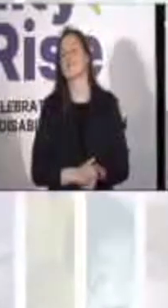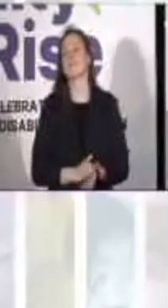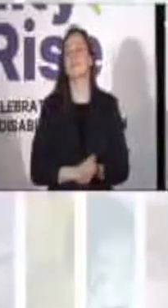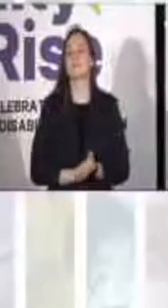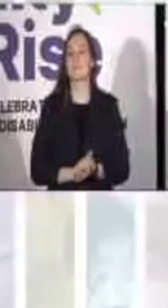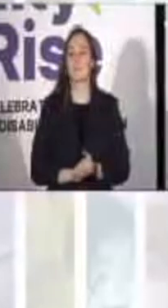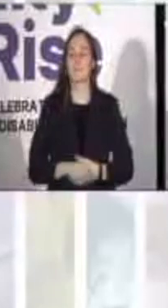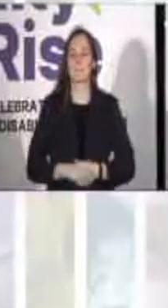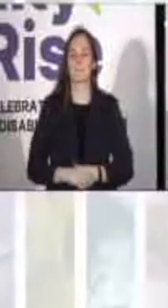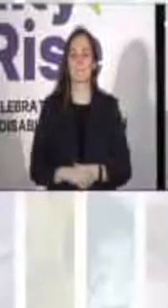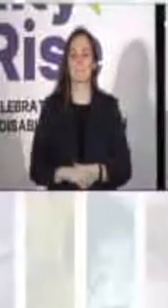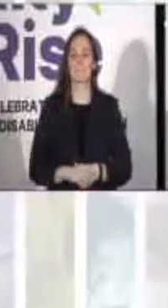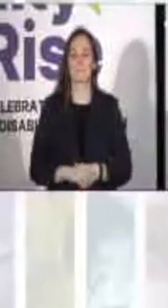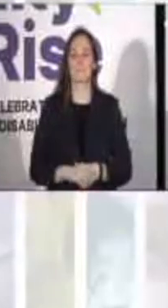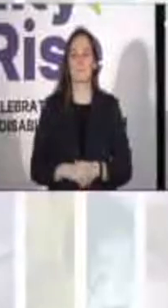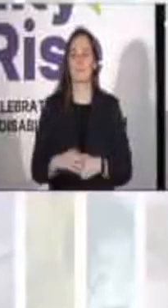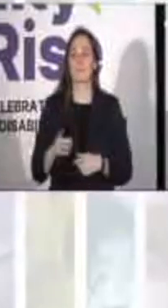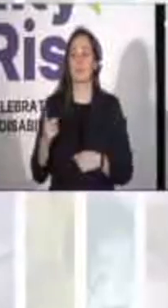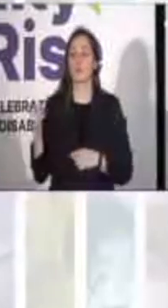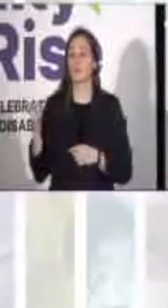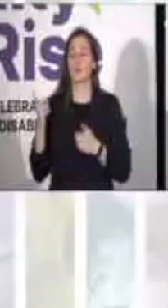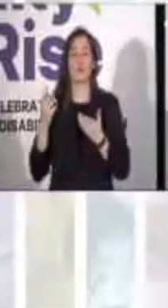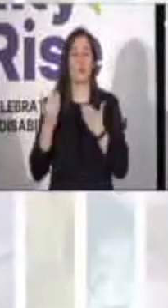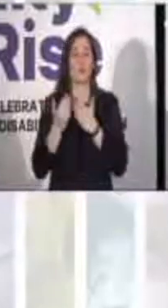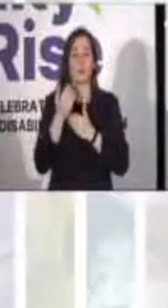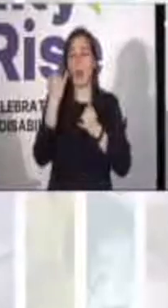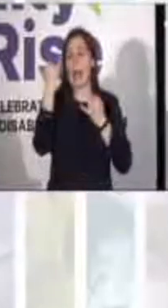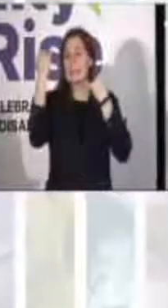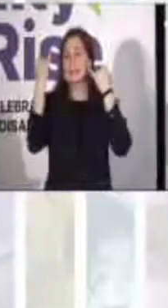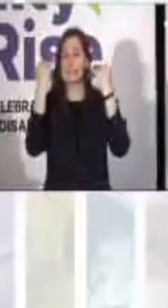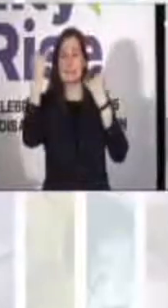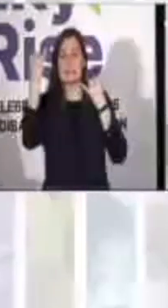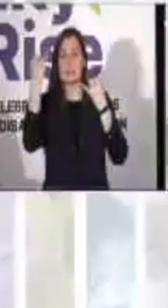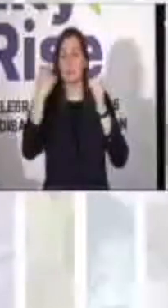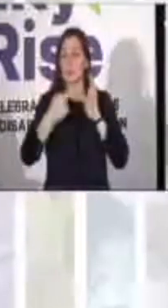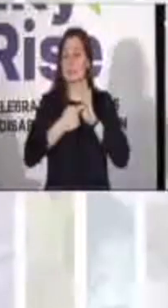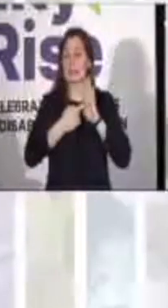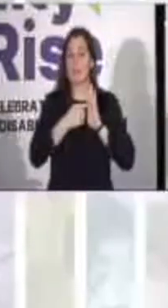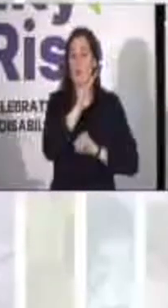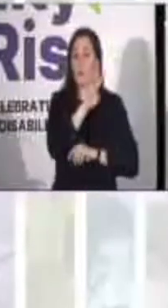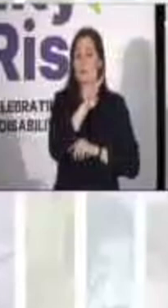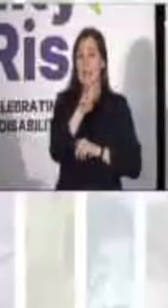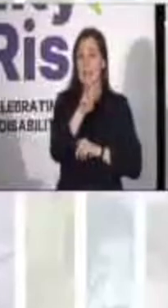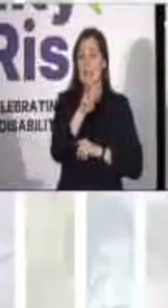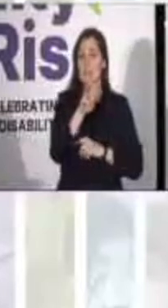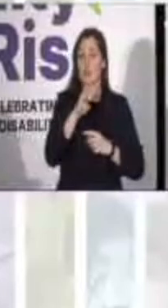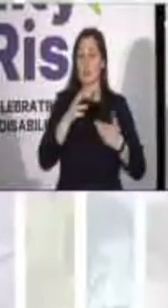SHE BROUGHT NEW IDEAS LIKE BUILDING ACCESSIBILITY INTO OUR WEBSITE AS A STANDARD PRACTICE.